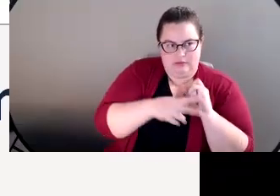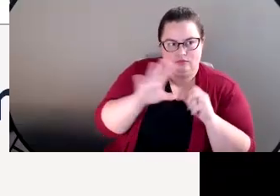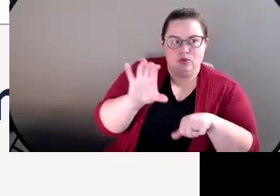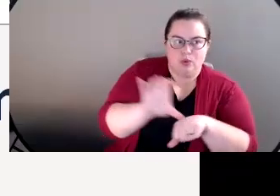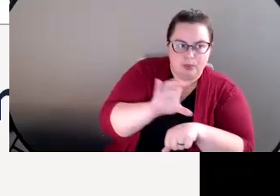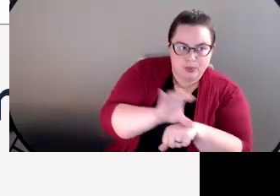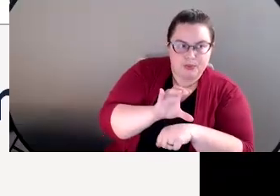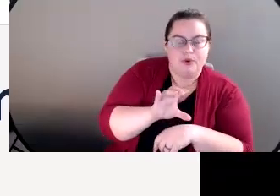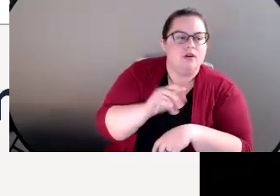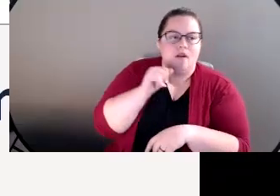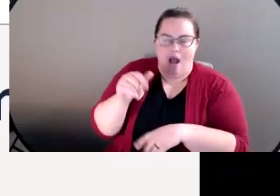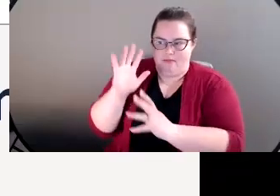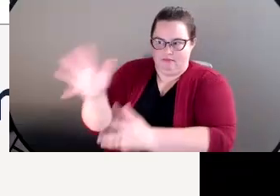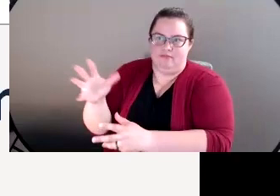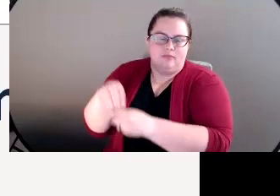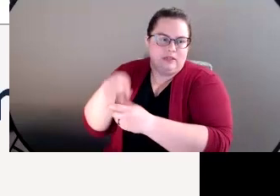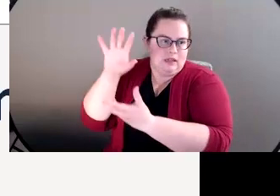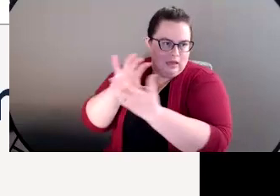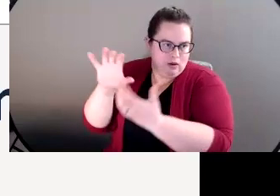Deletion dates for the retention policy.